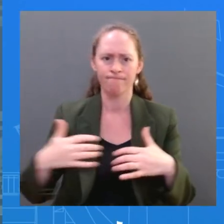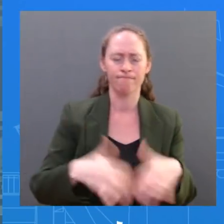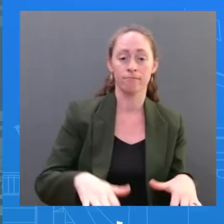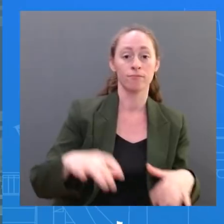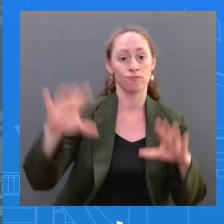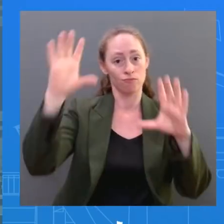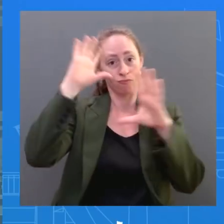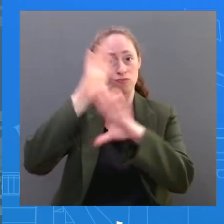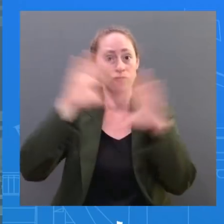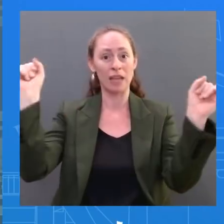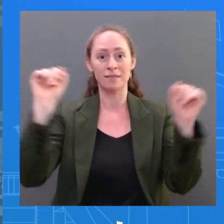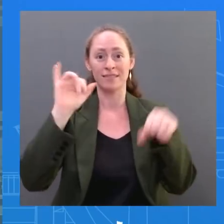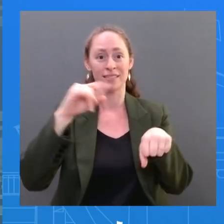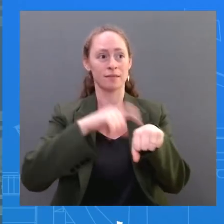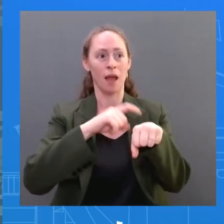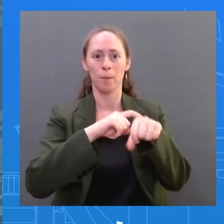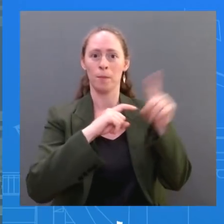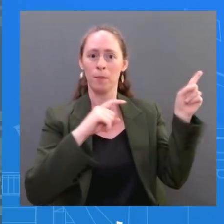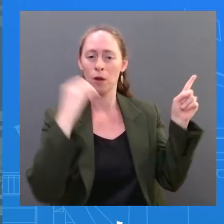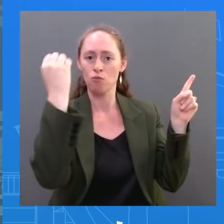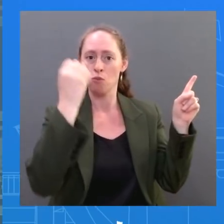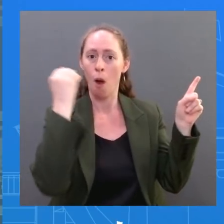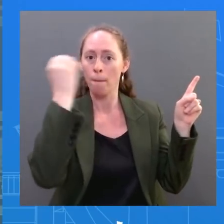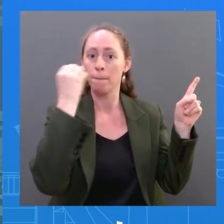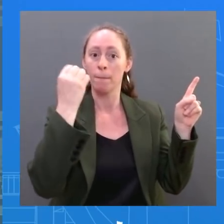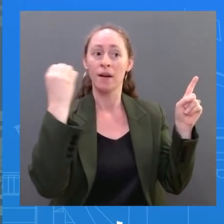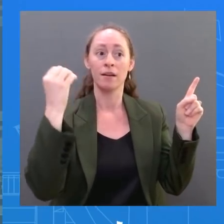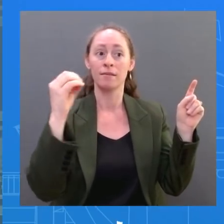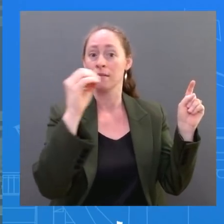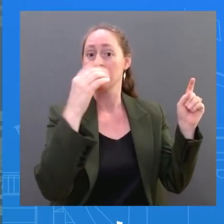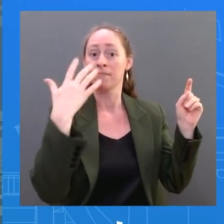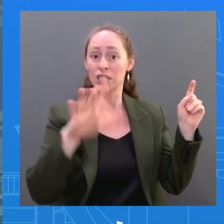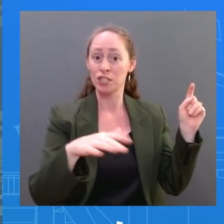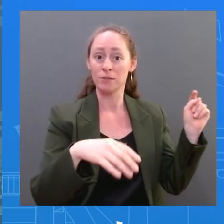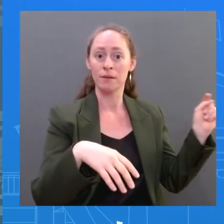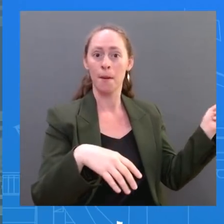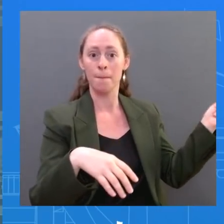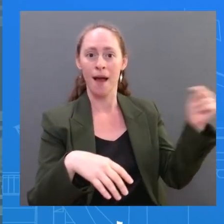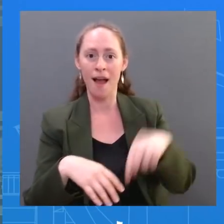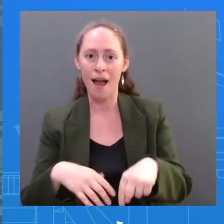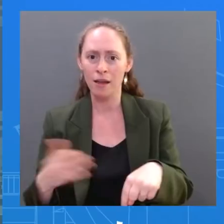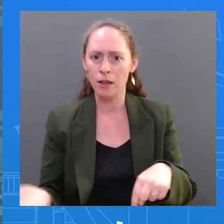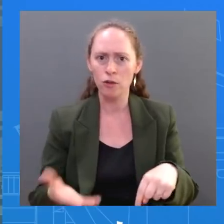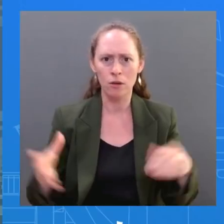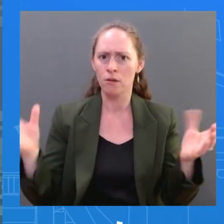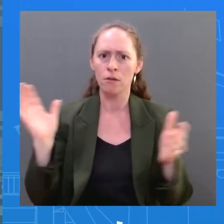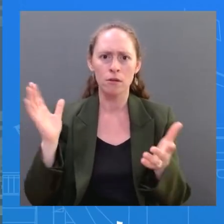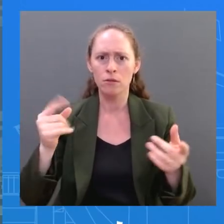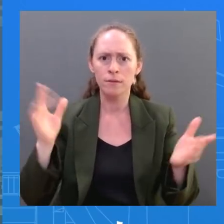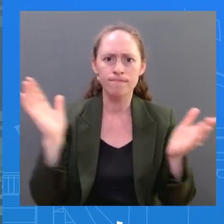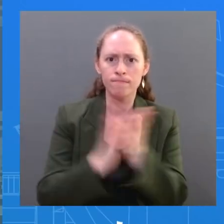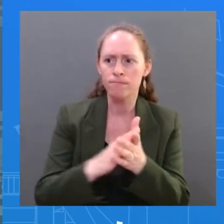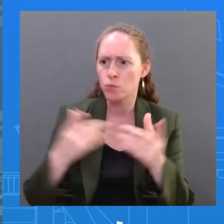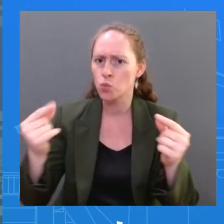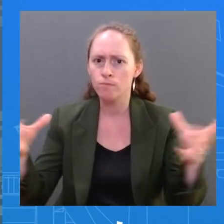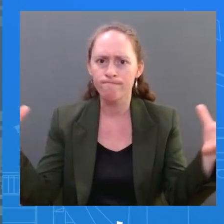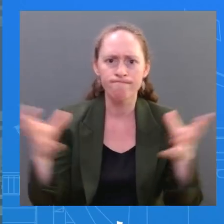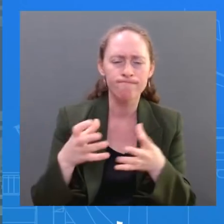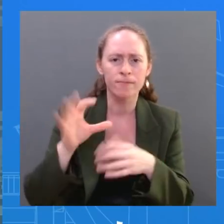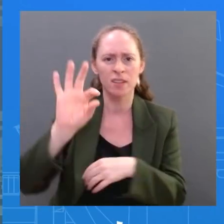was meeting with nine Democratic governors, who really are in the frontlines, to talk to them about what we could do best to help them